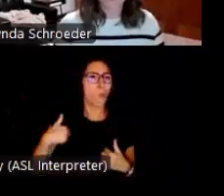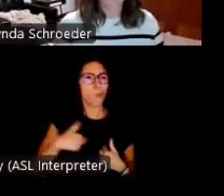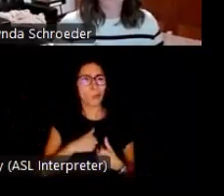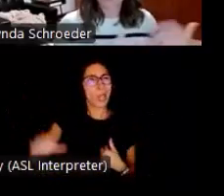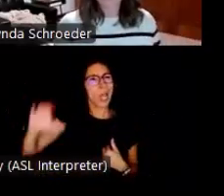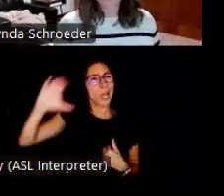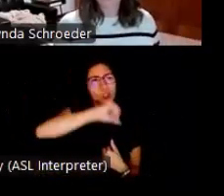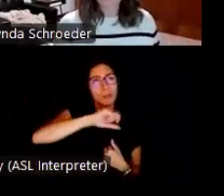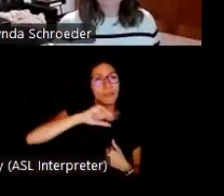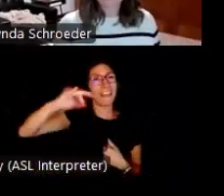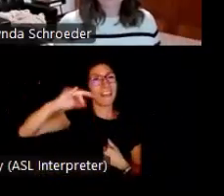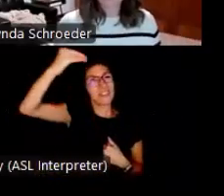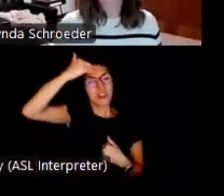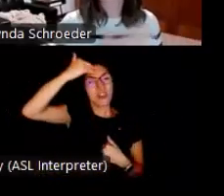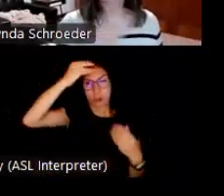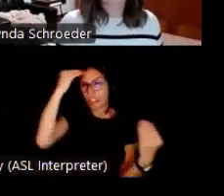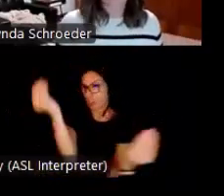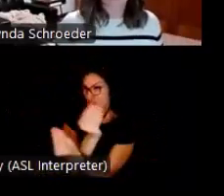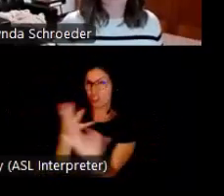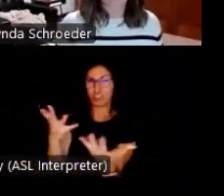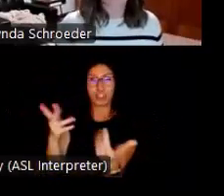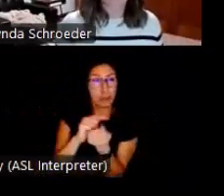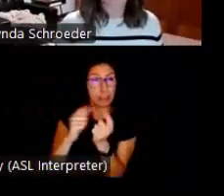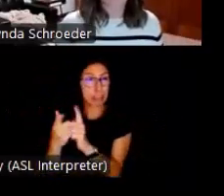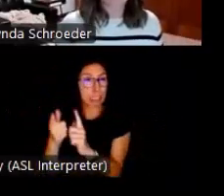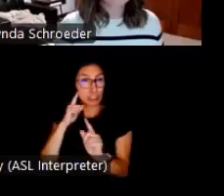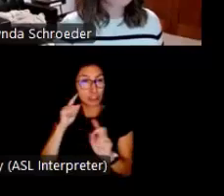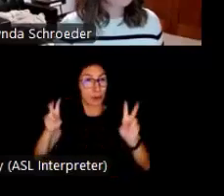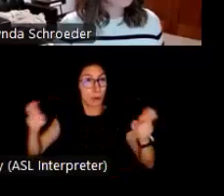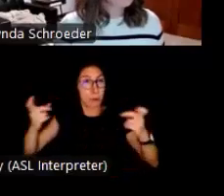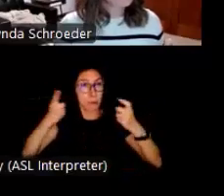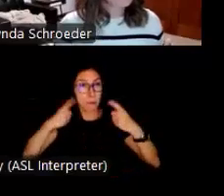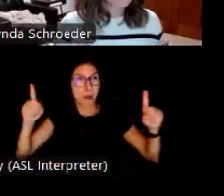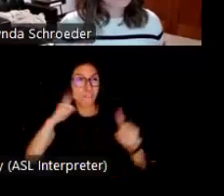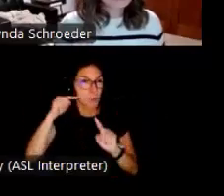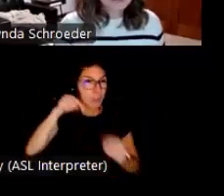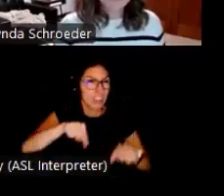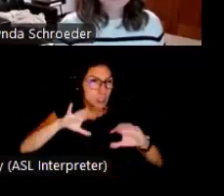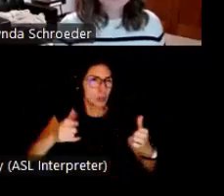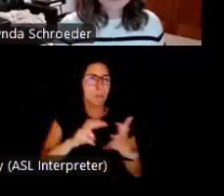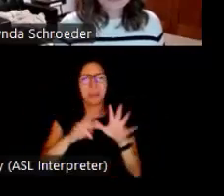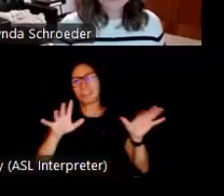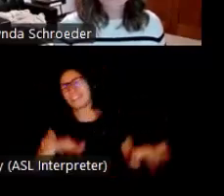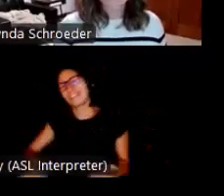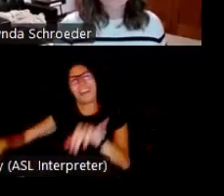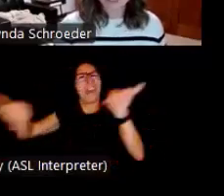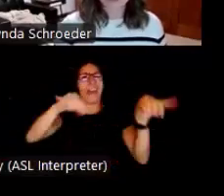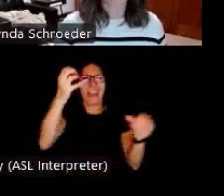for this group, it works for all groups. But this merits additional tailoring